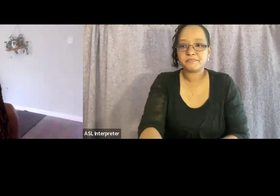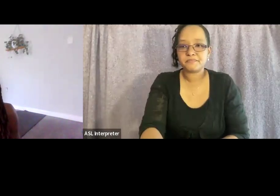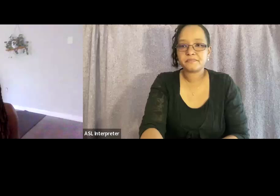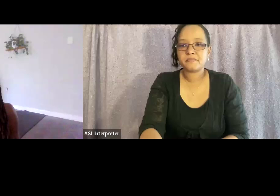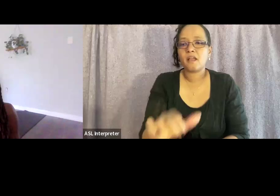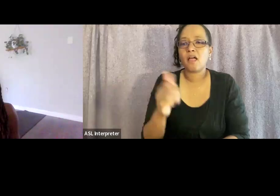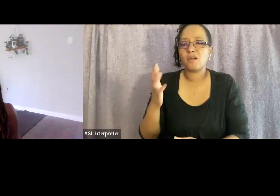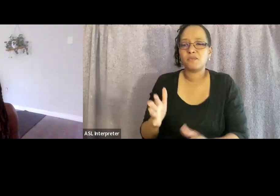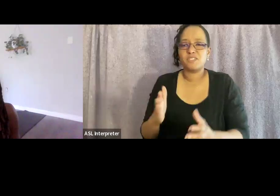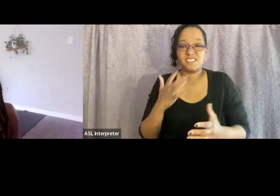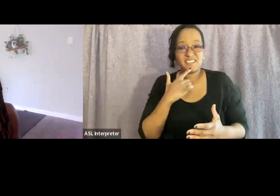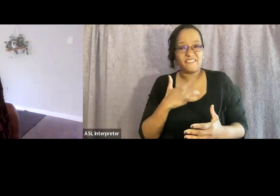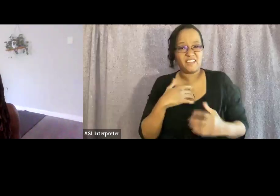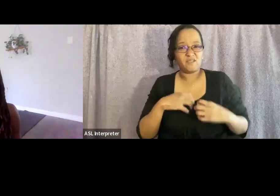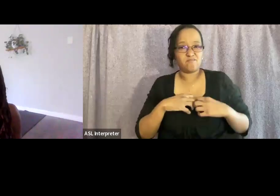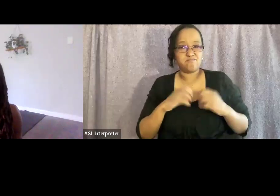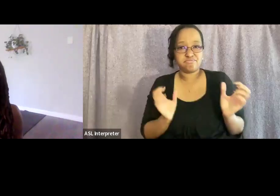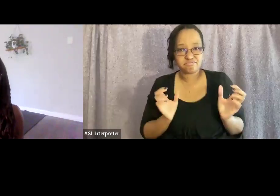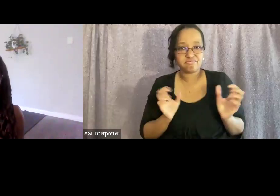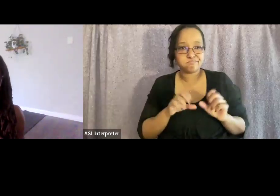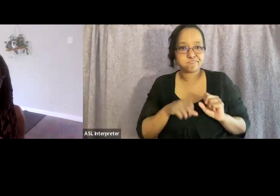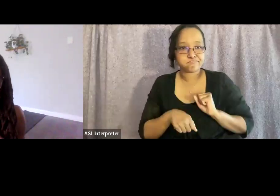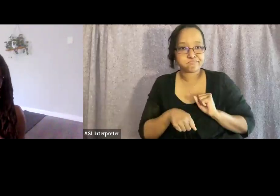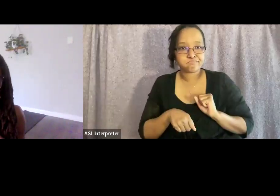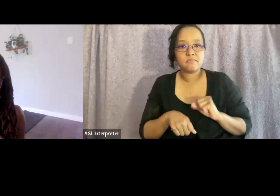Heartbroken and dysregulated.